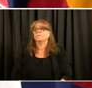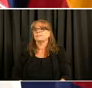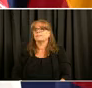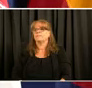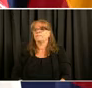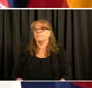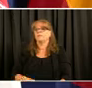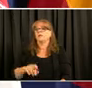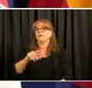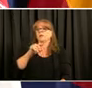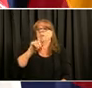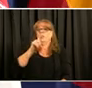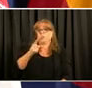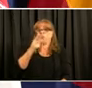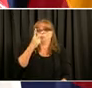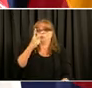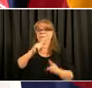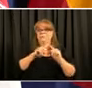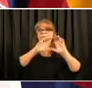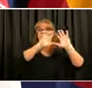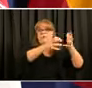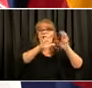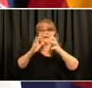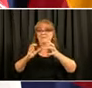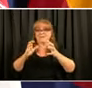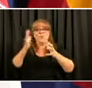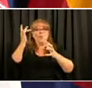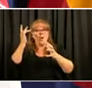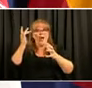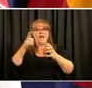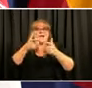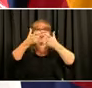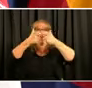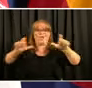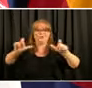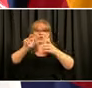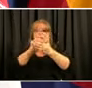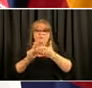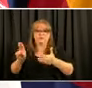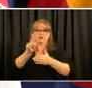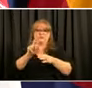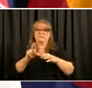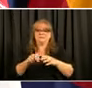large universities it's not unexpected that we're seeing these case increases and these